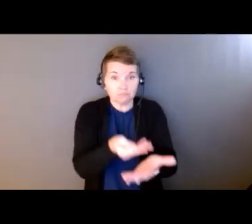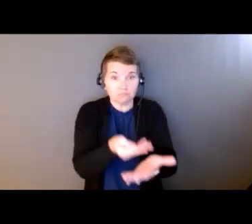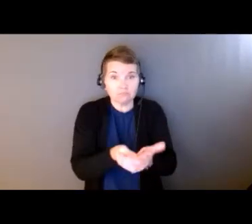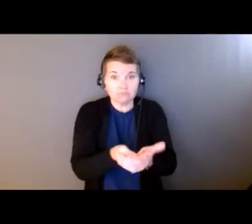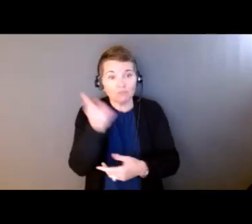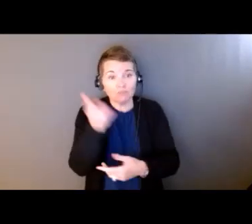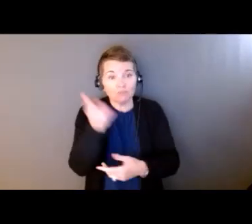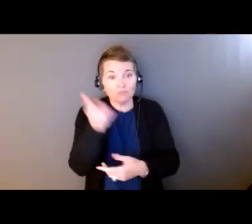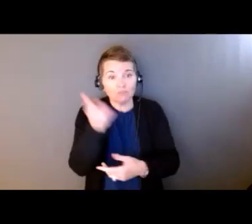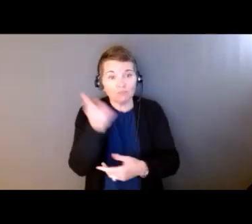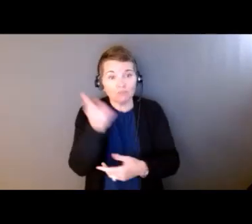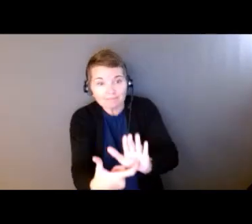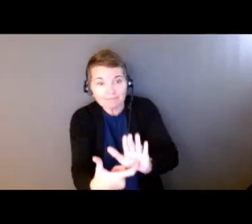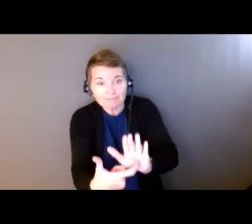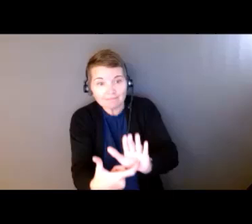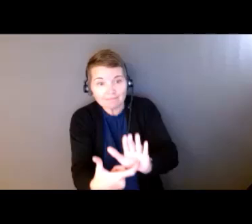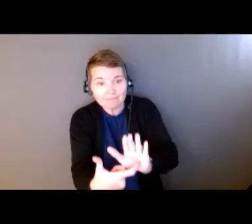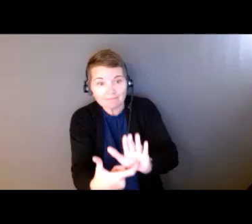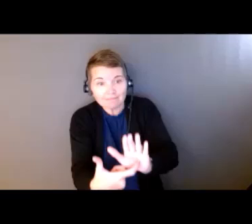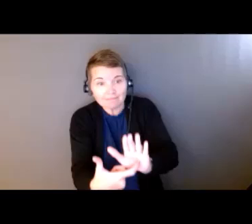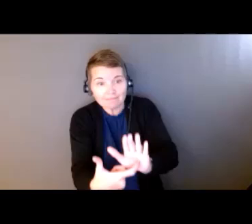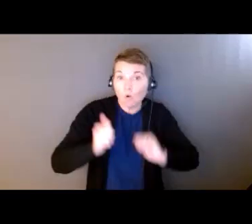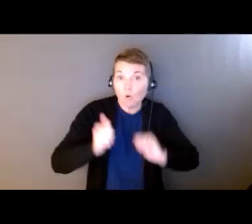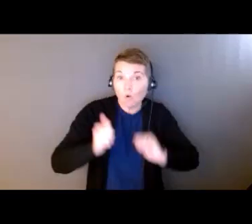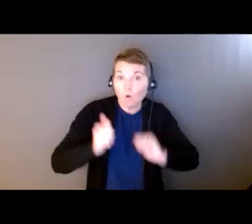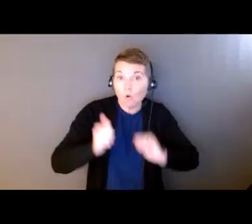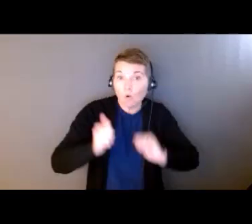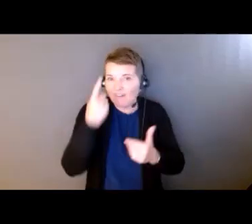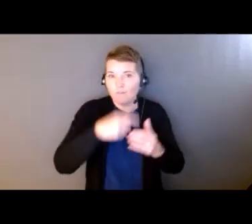Canadian artists, which build national or international exposure.